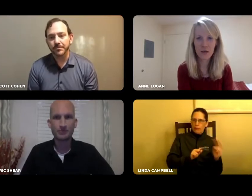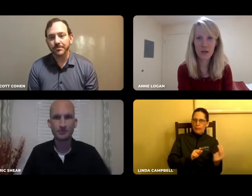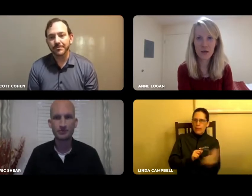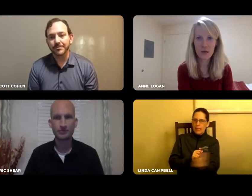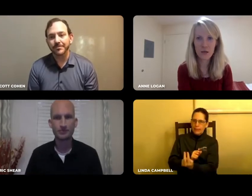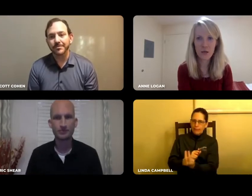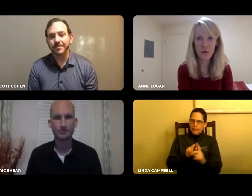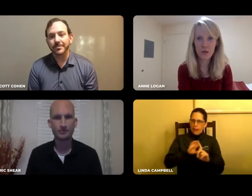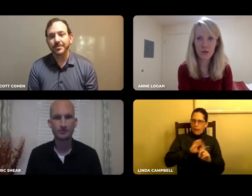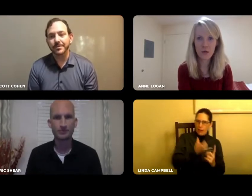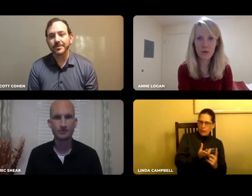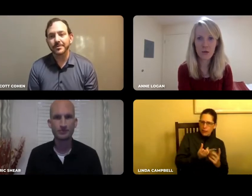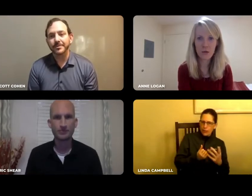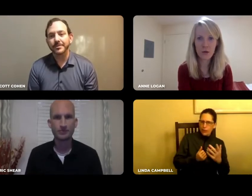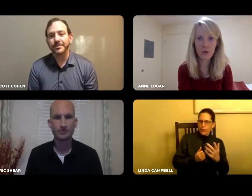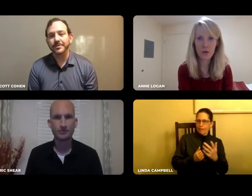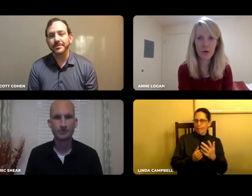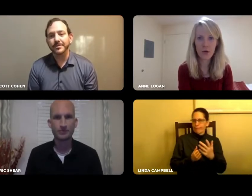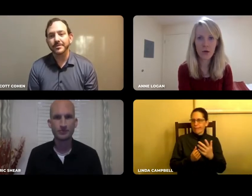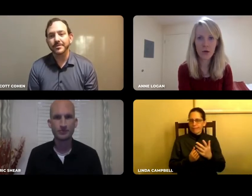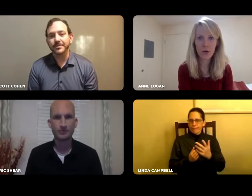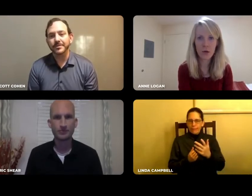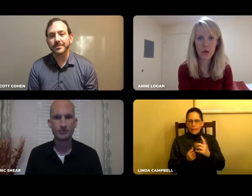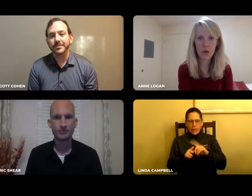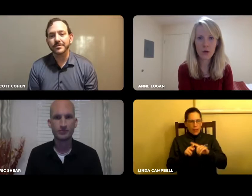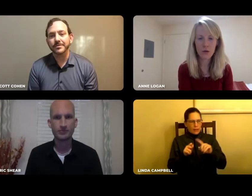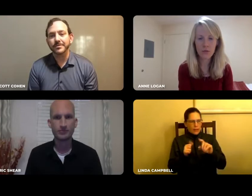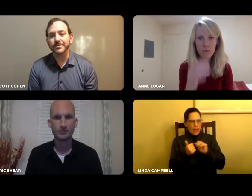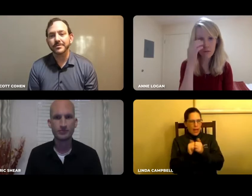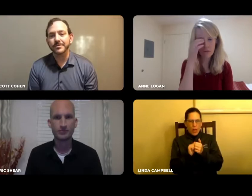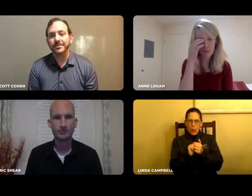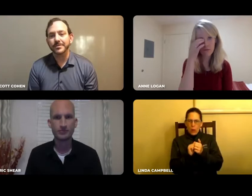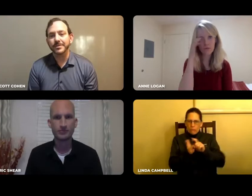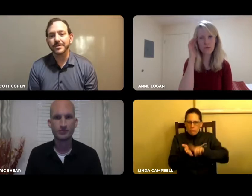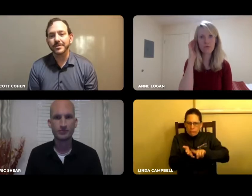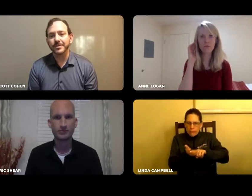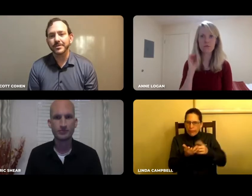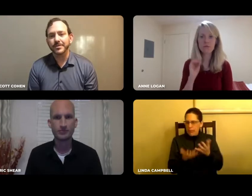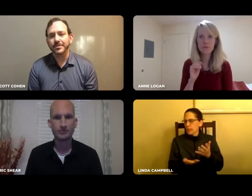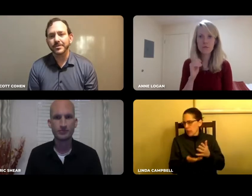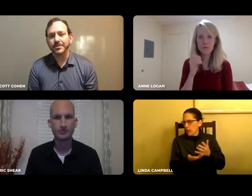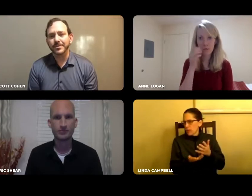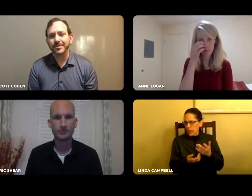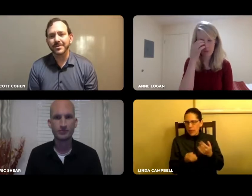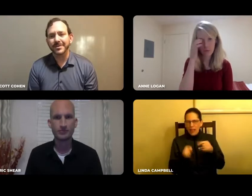cultures, how to investigate and research.